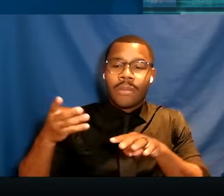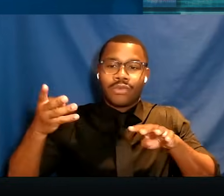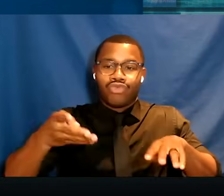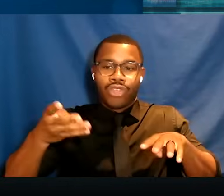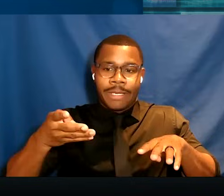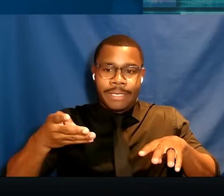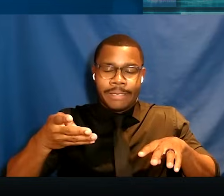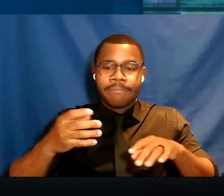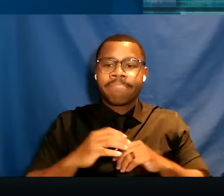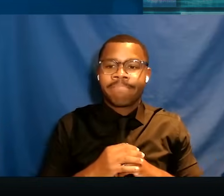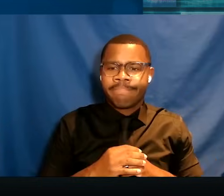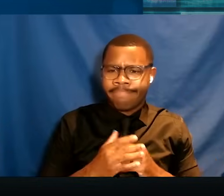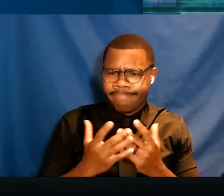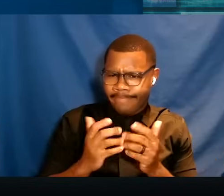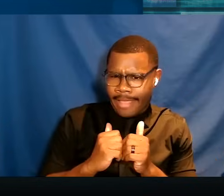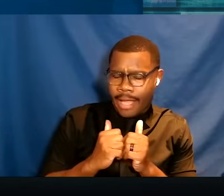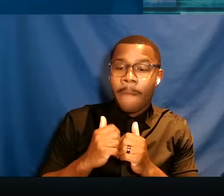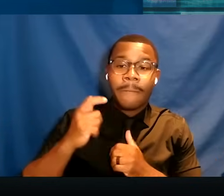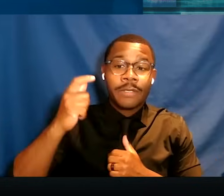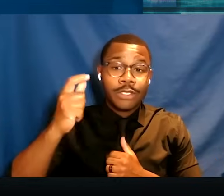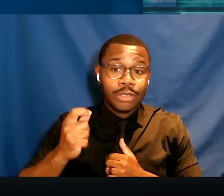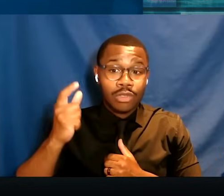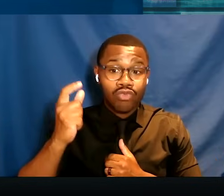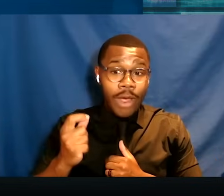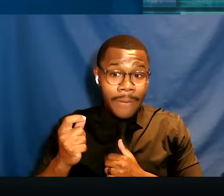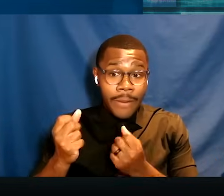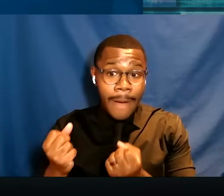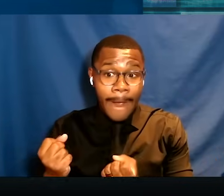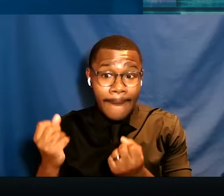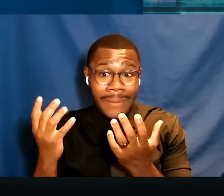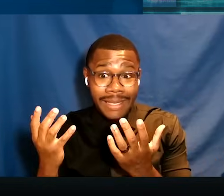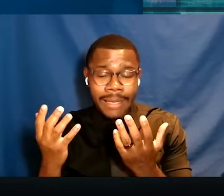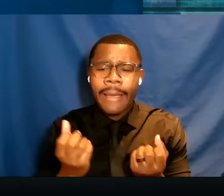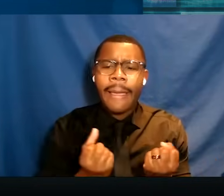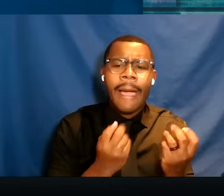of subscriber levels and viewership. And when you take that into account,